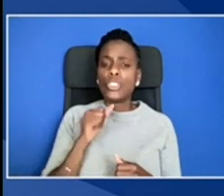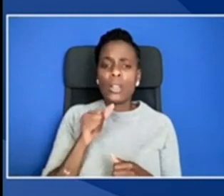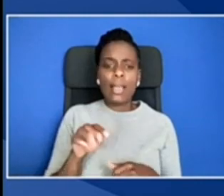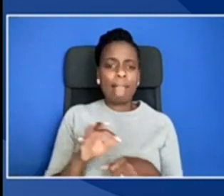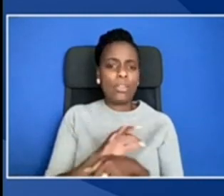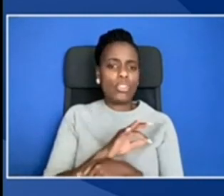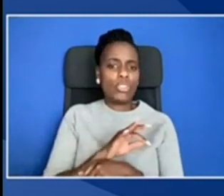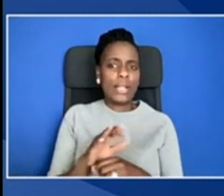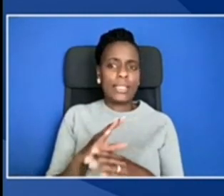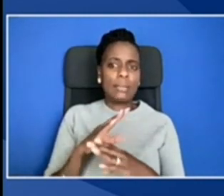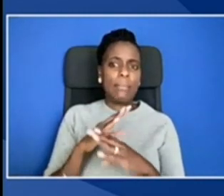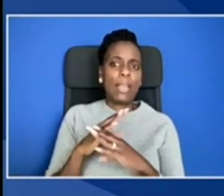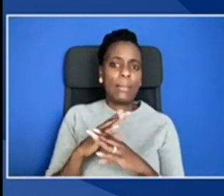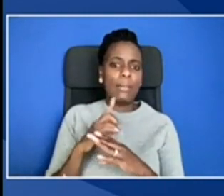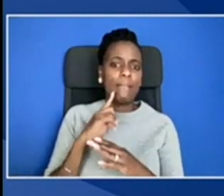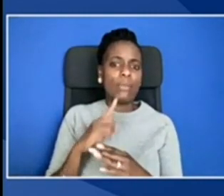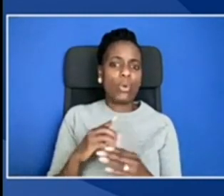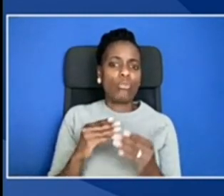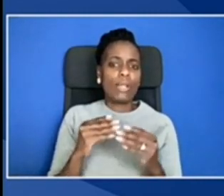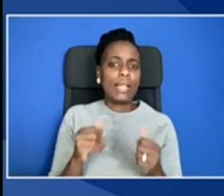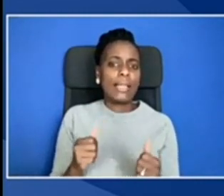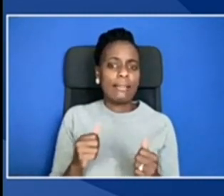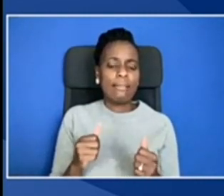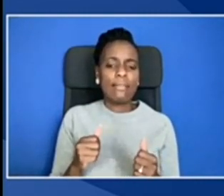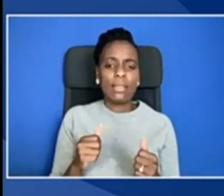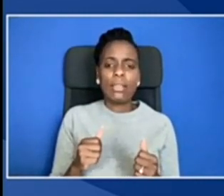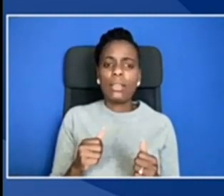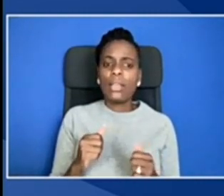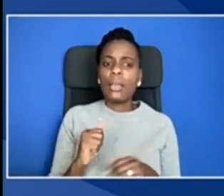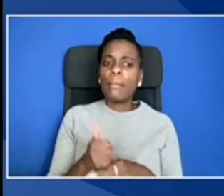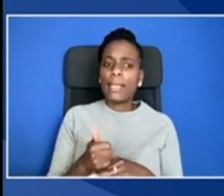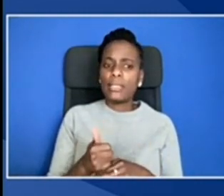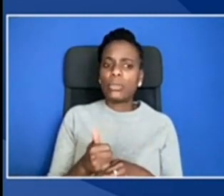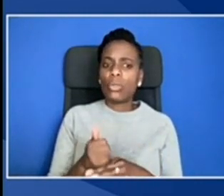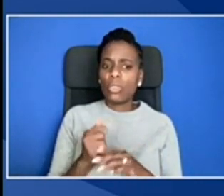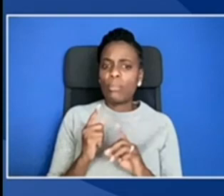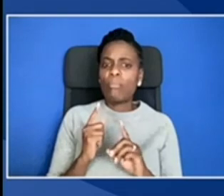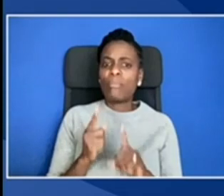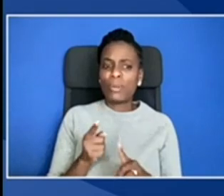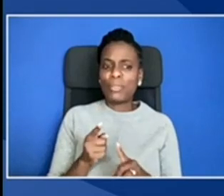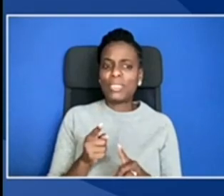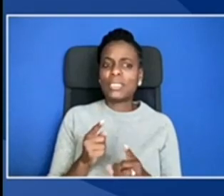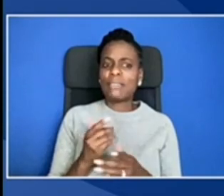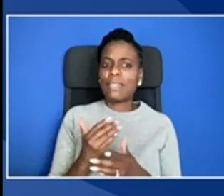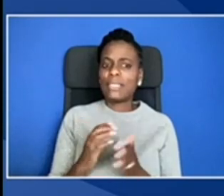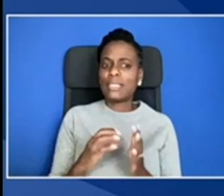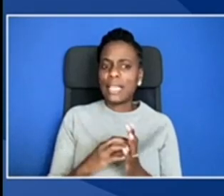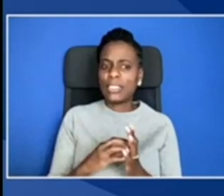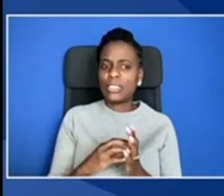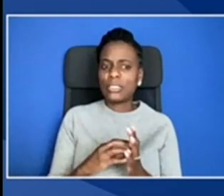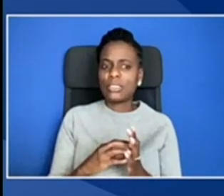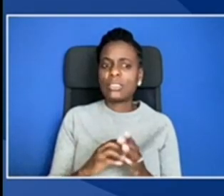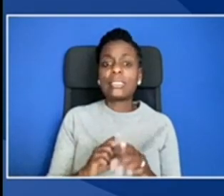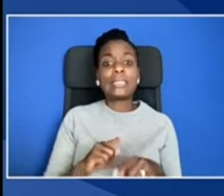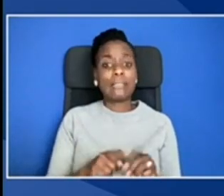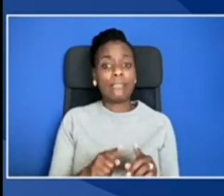relief given the purposes of this section, which are, of course, different than the statutory purposes and the regulatory purposes of the GE rule.